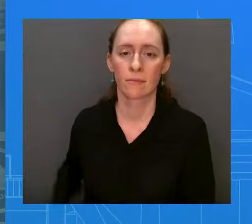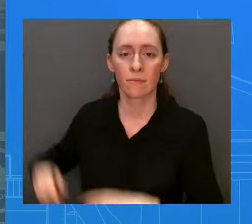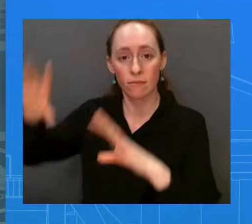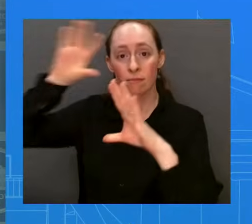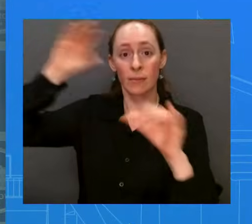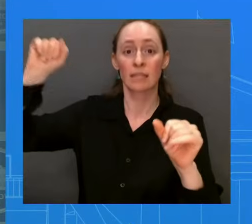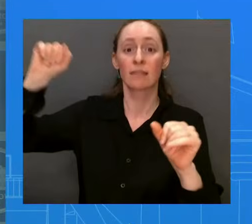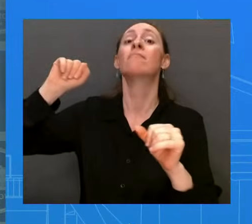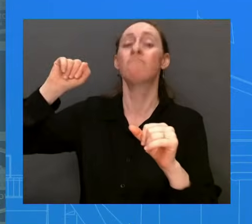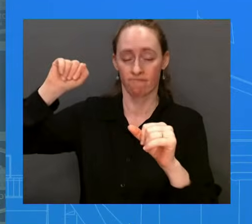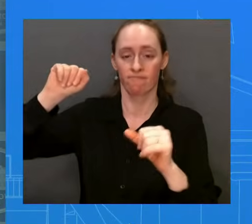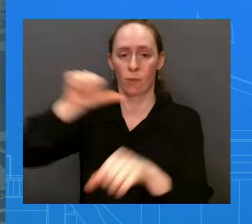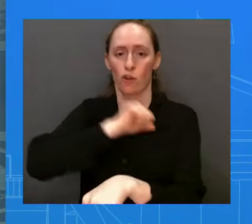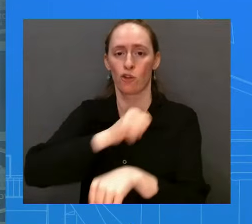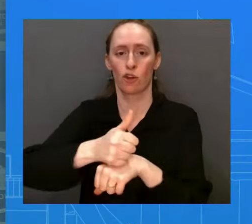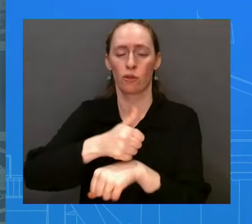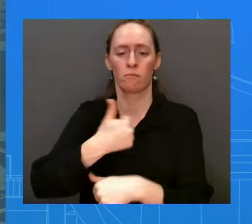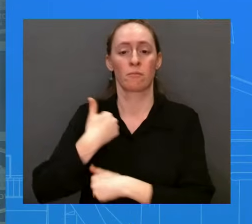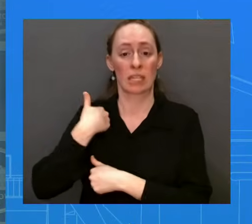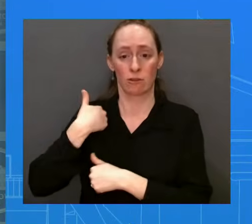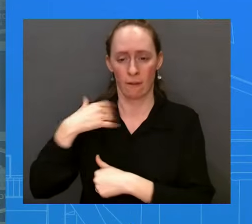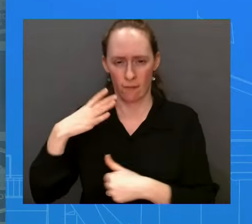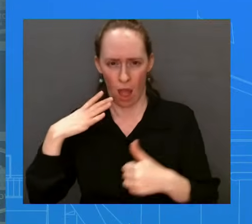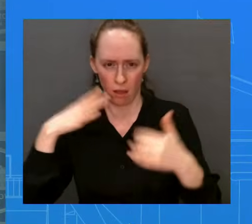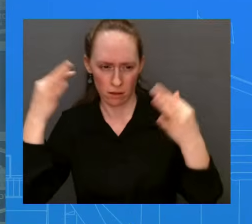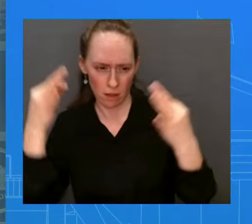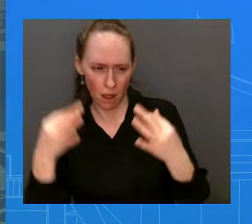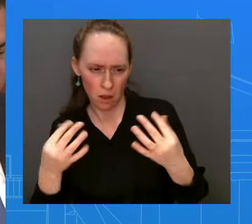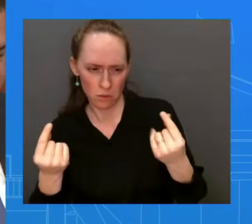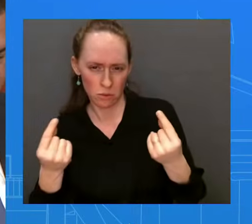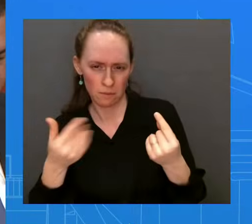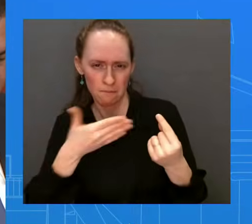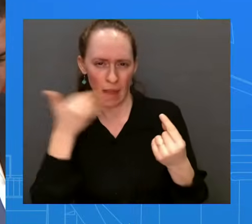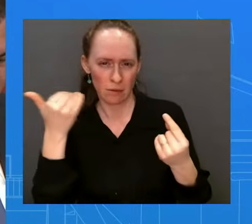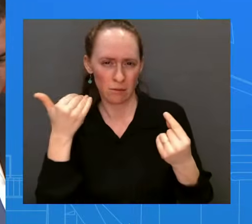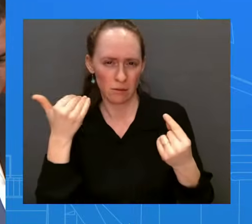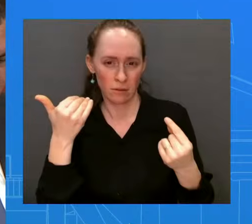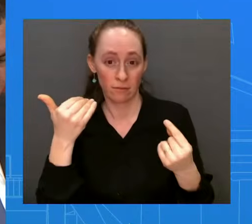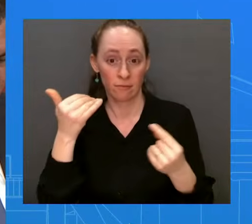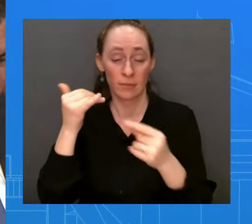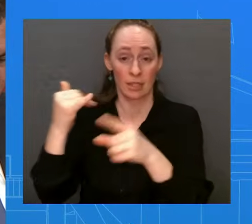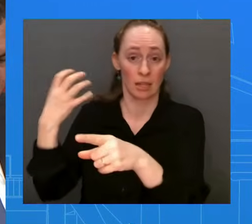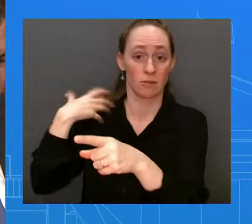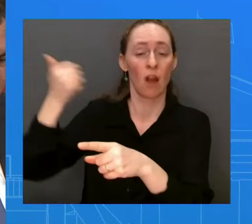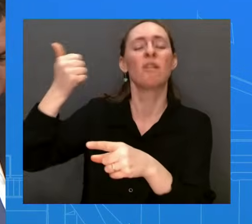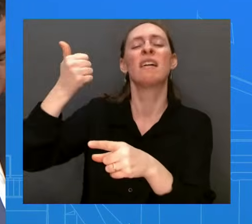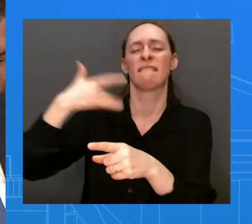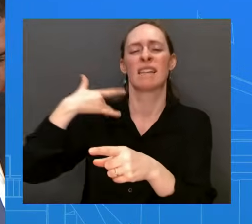was with Sidewinder missiles and fighter aircraft. The Press: And just to put a sharper point on it, this isn't reactive to the Chinese spy balloon